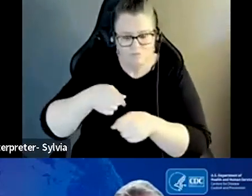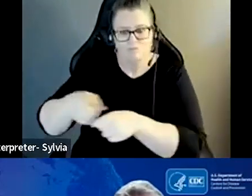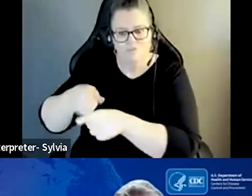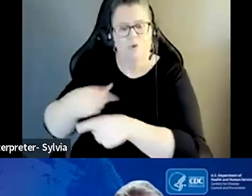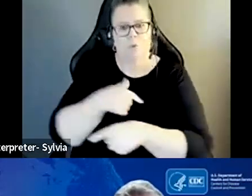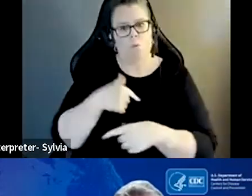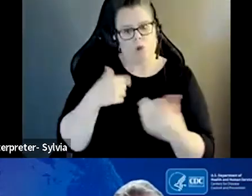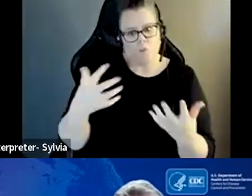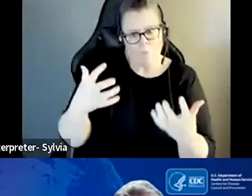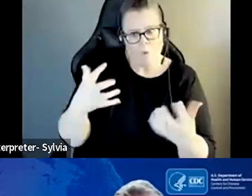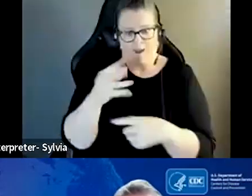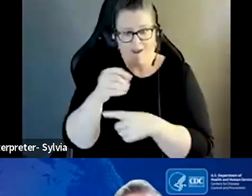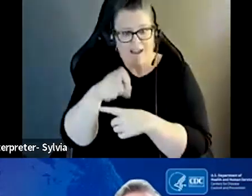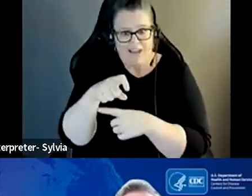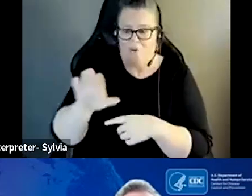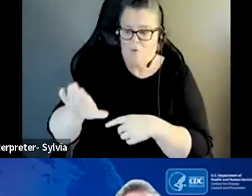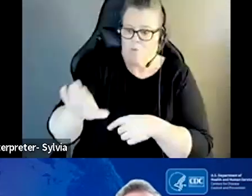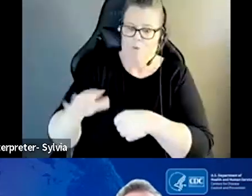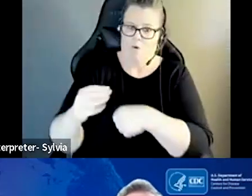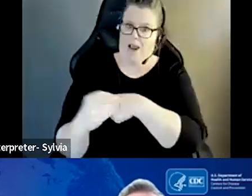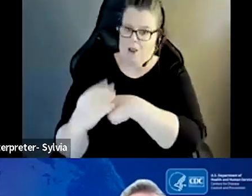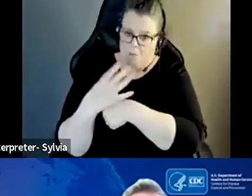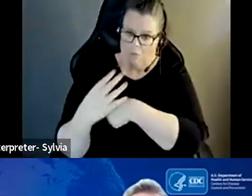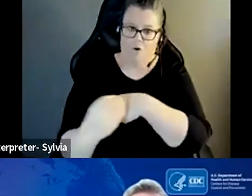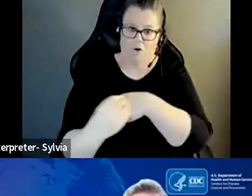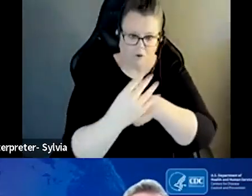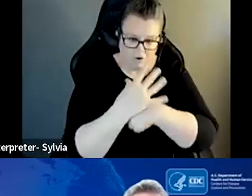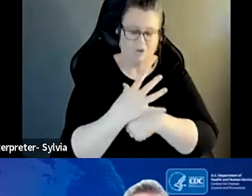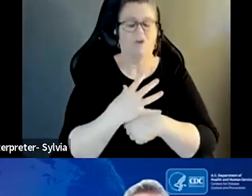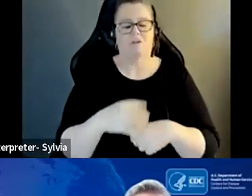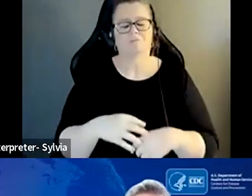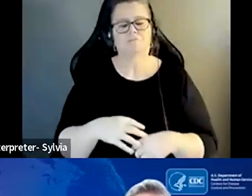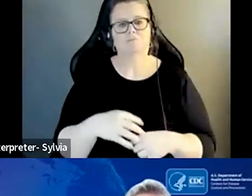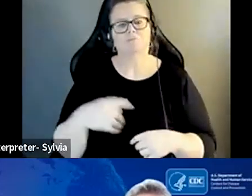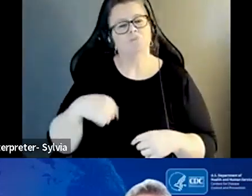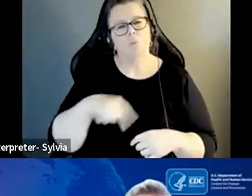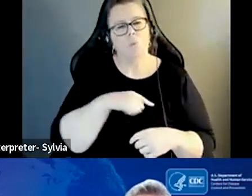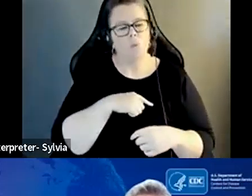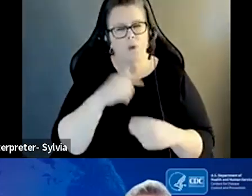and your feedback on how we can fully optimize our impact. As we thought about where we could use -- most use your help,